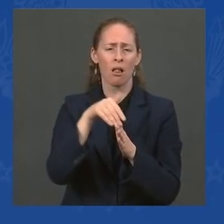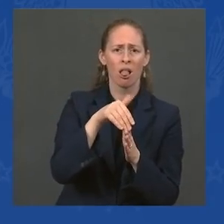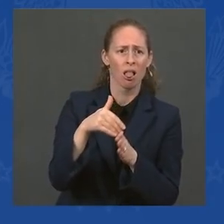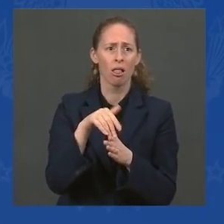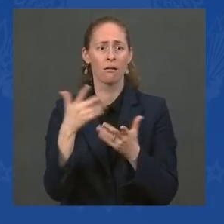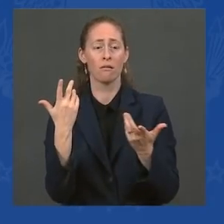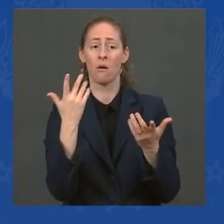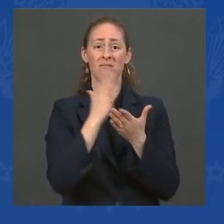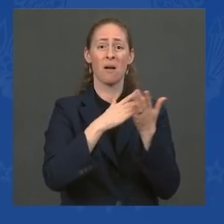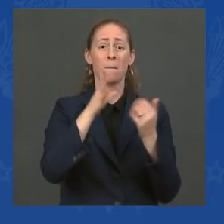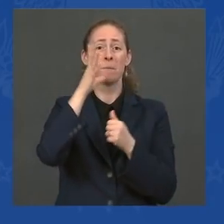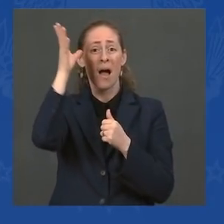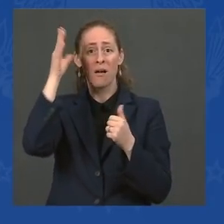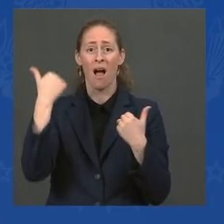expecting a child tax payment.